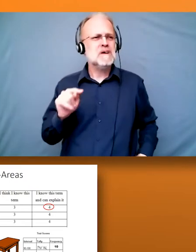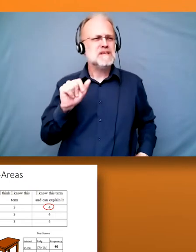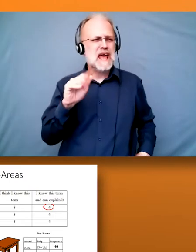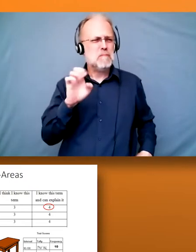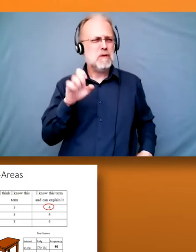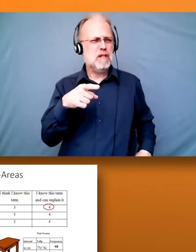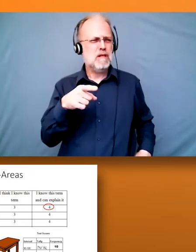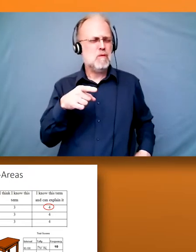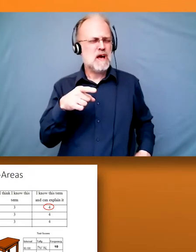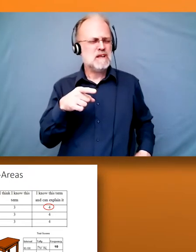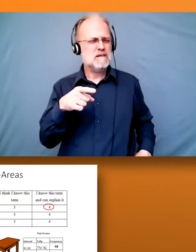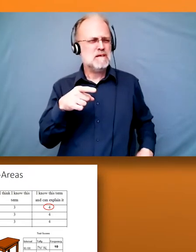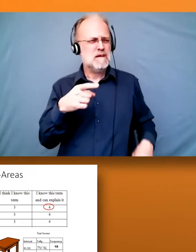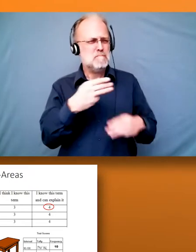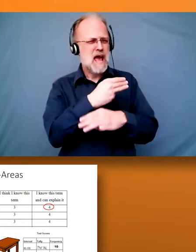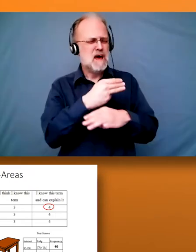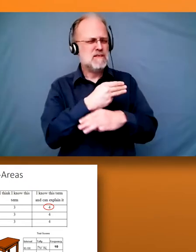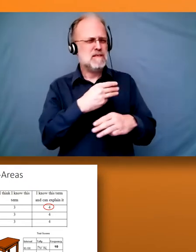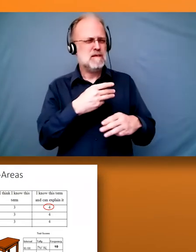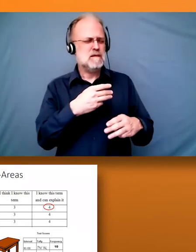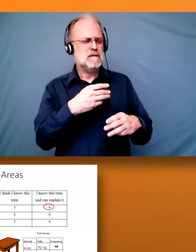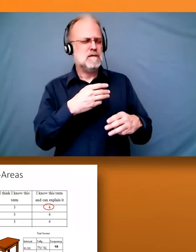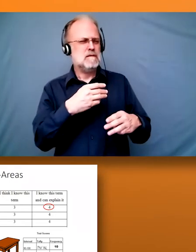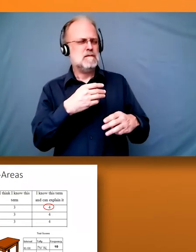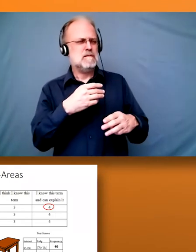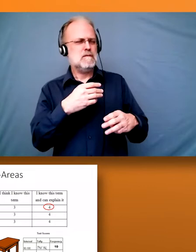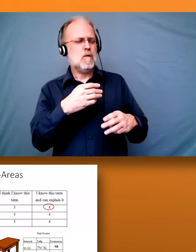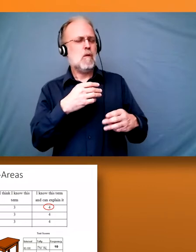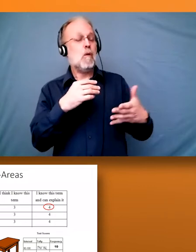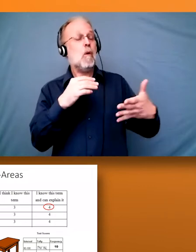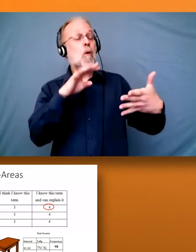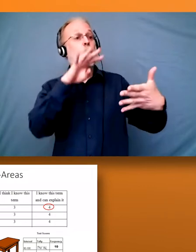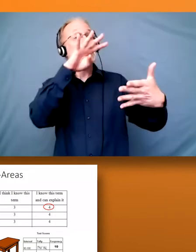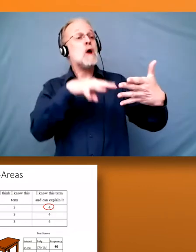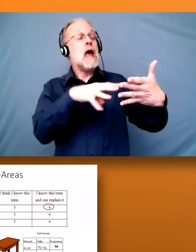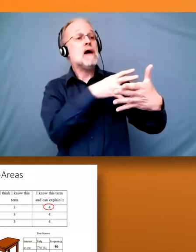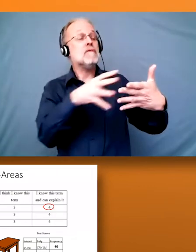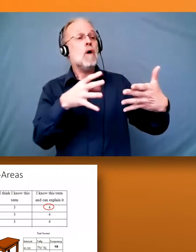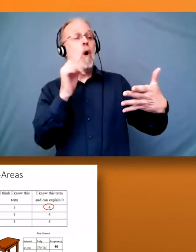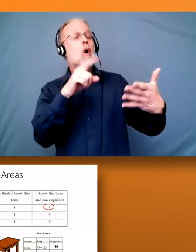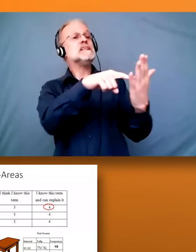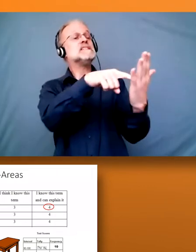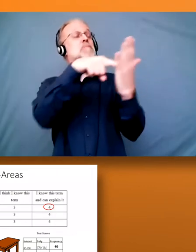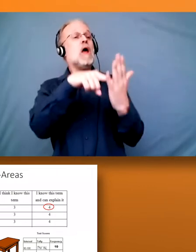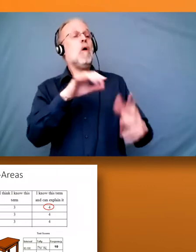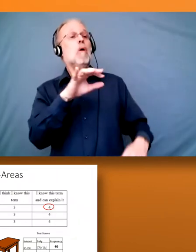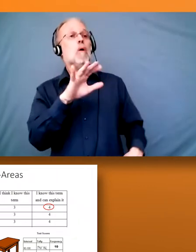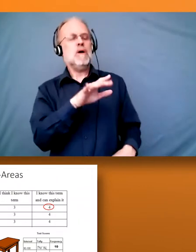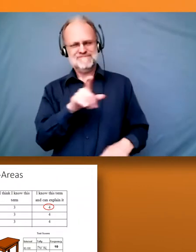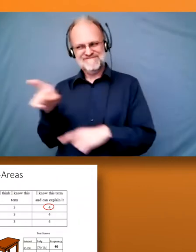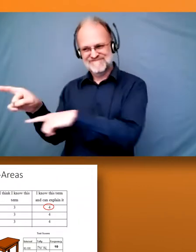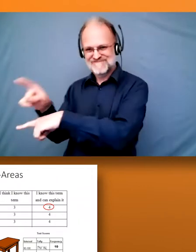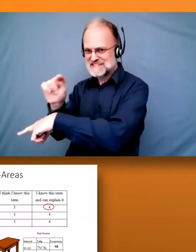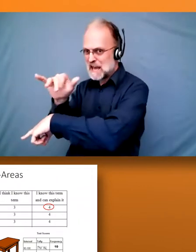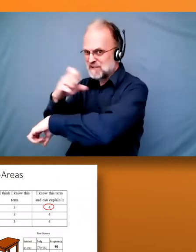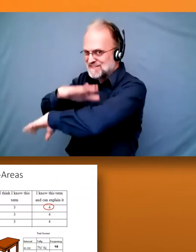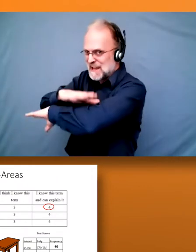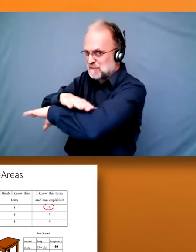becomes table like graph or display. So we have to explain to them that this was table.